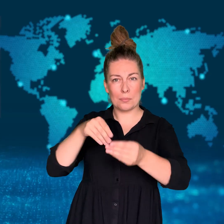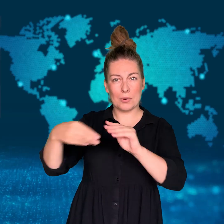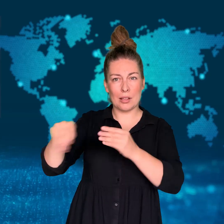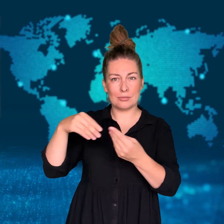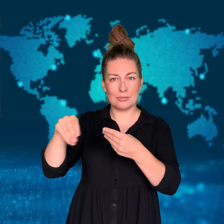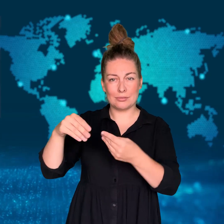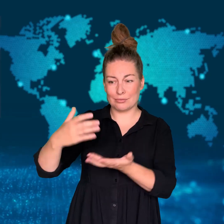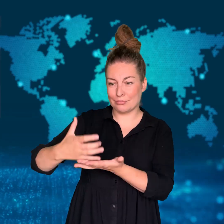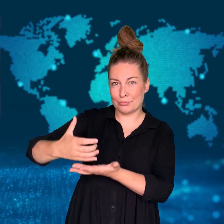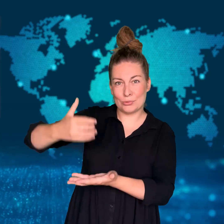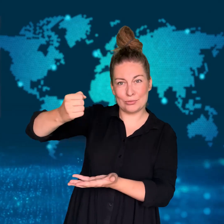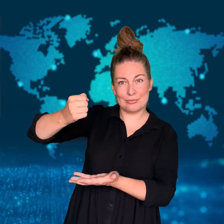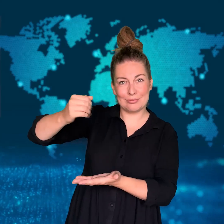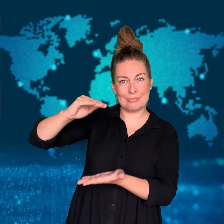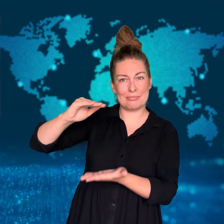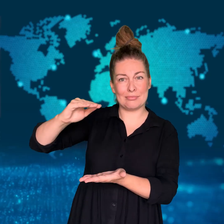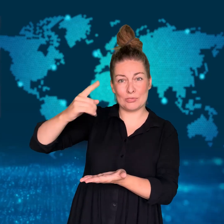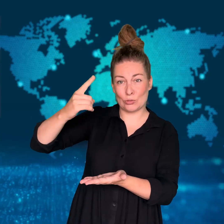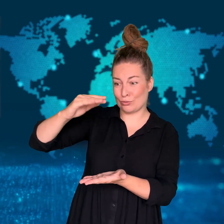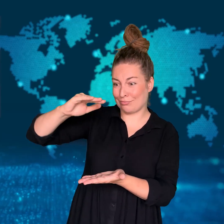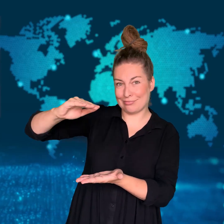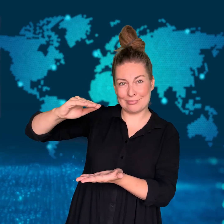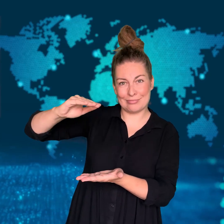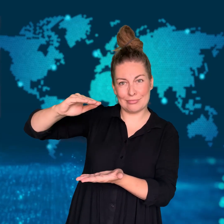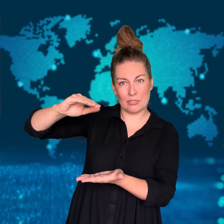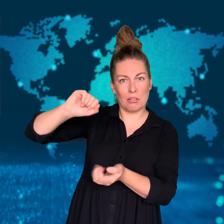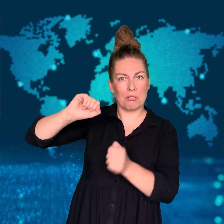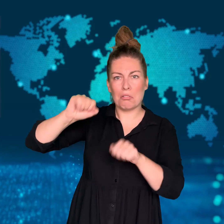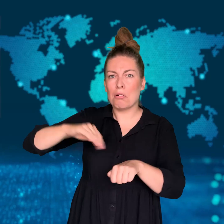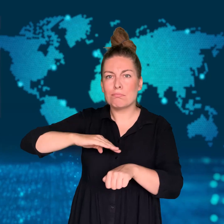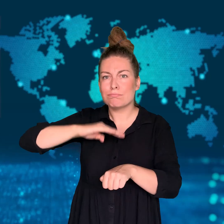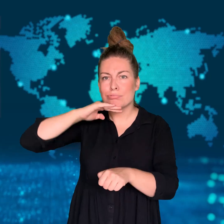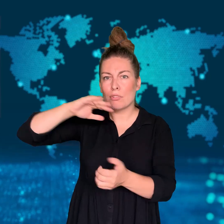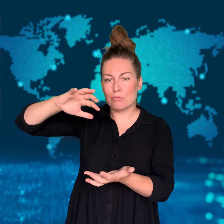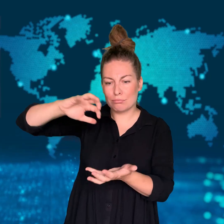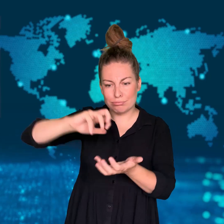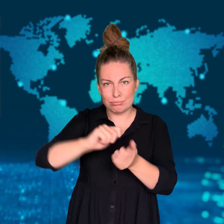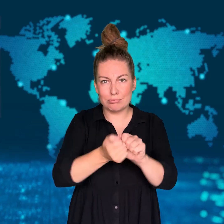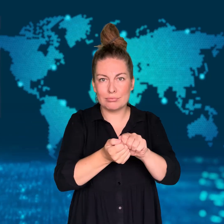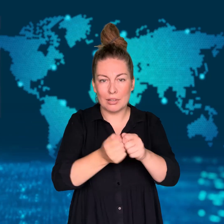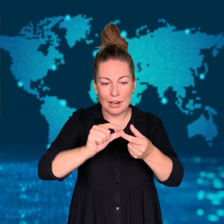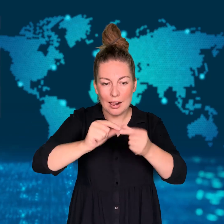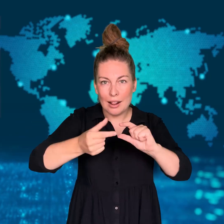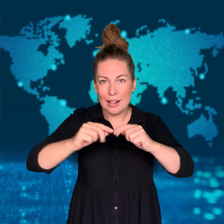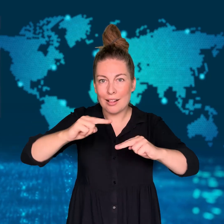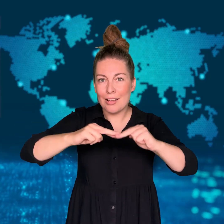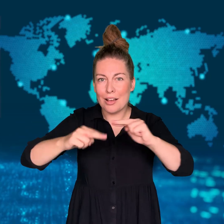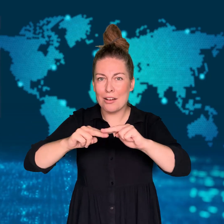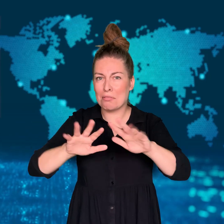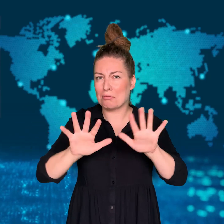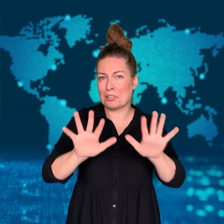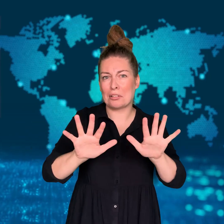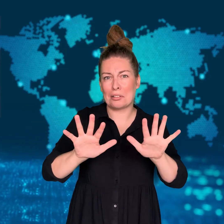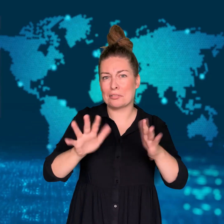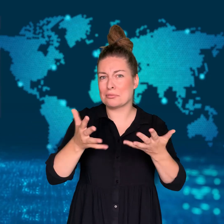One one-liter plastic PET bottle was enough to make